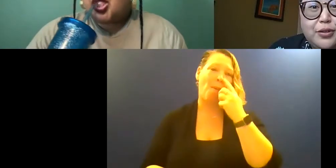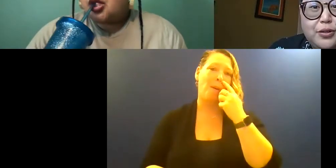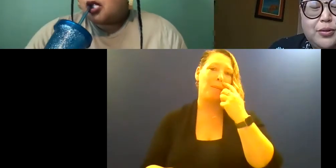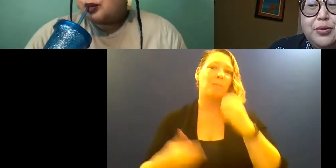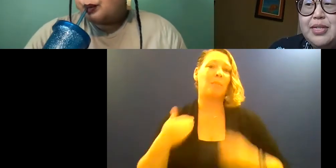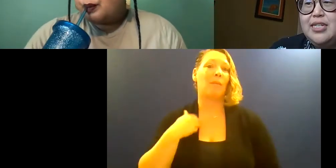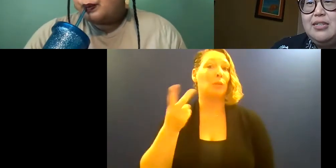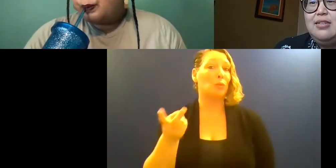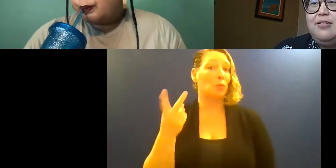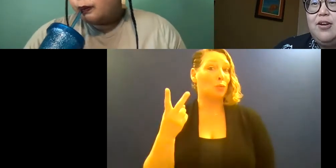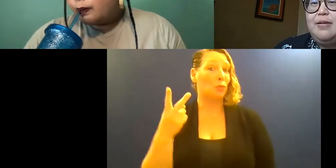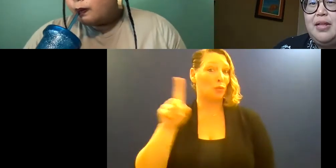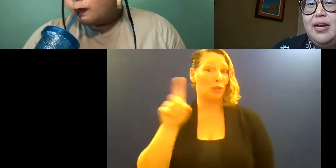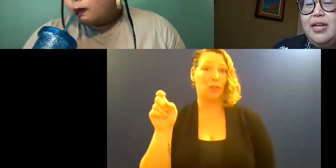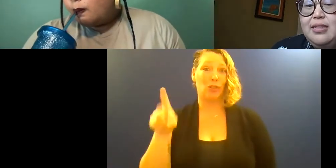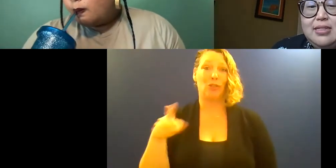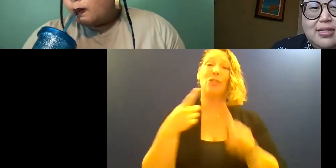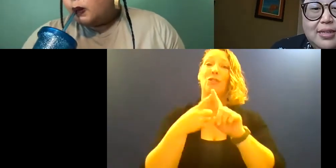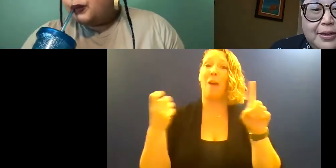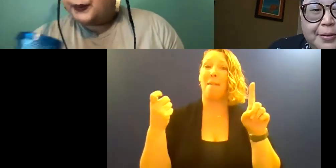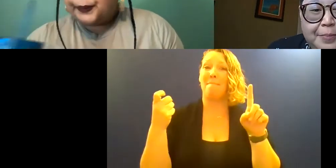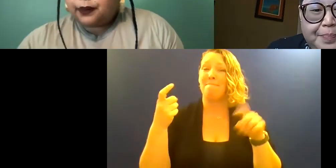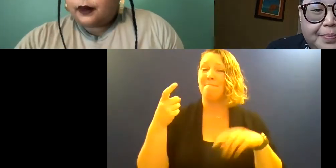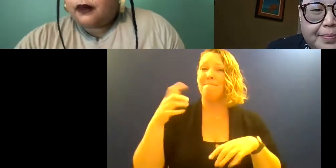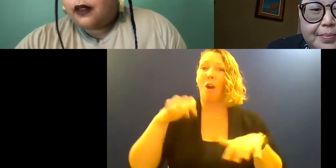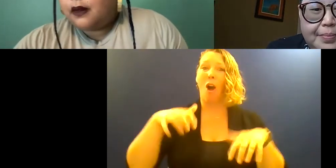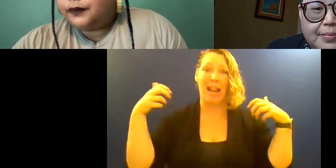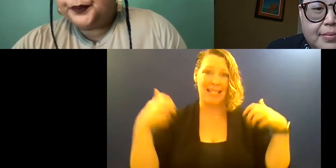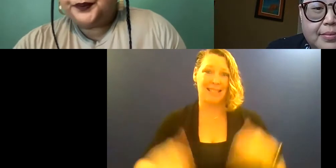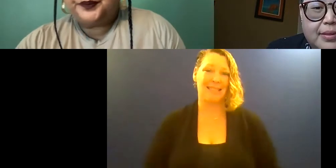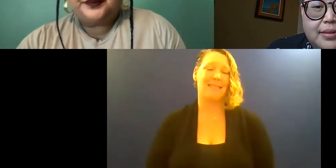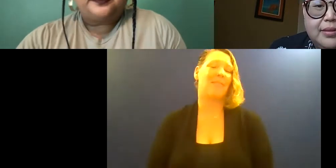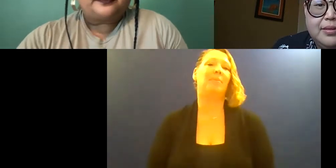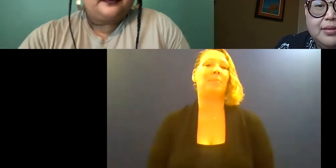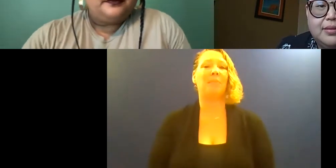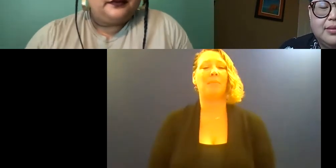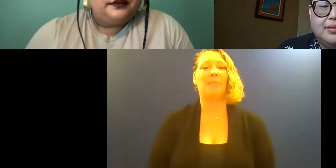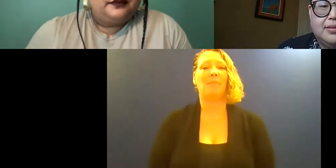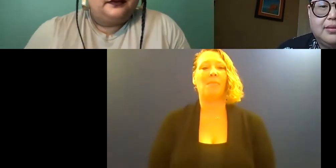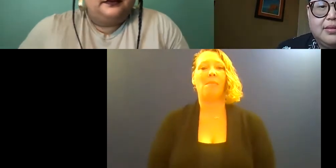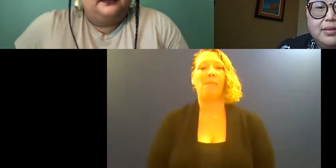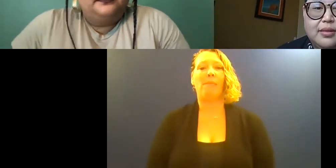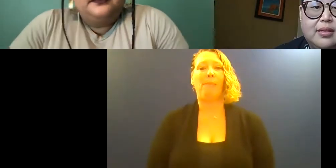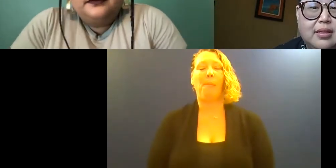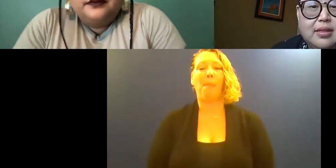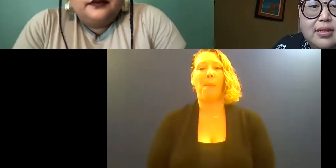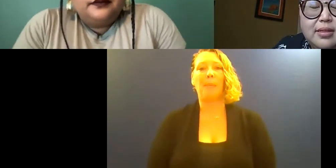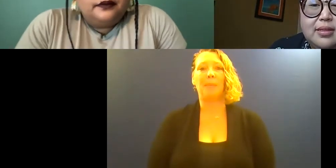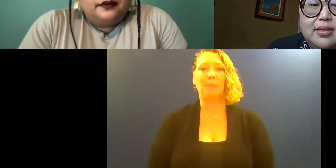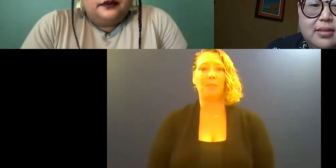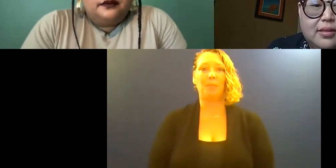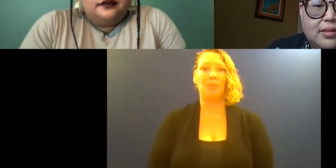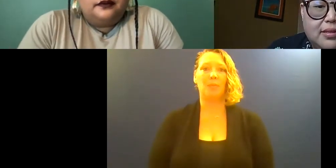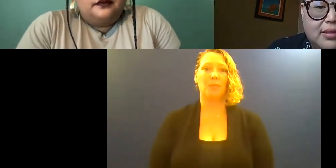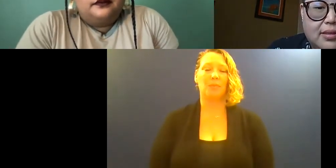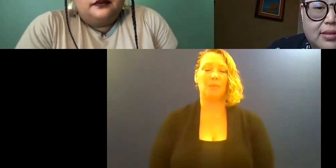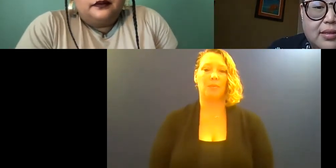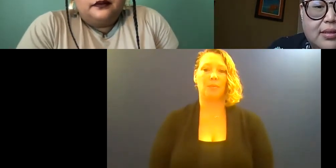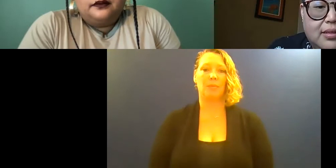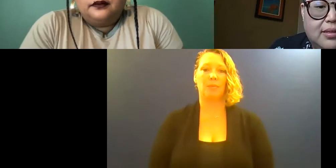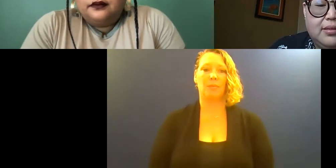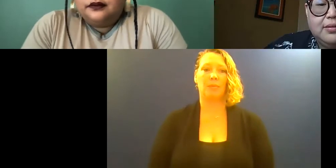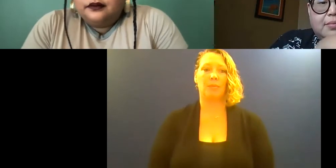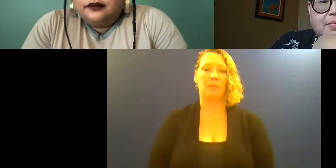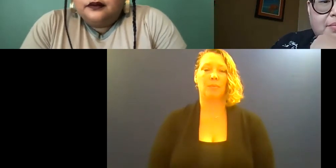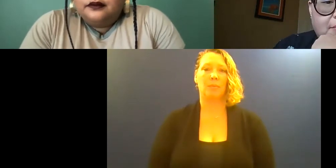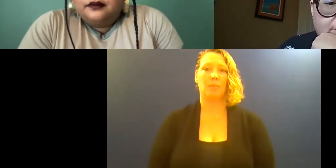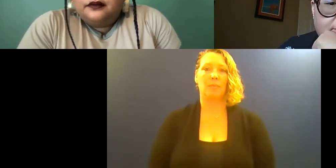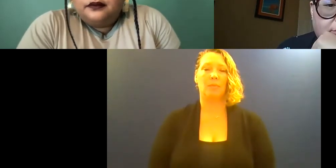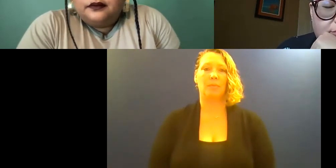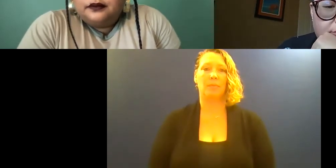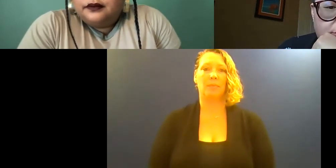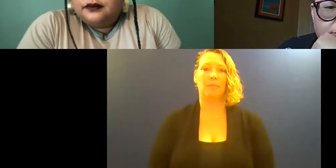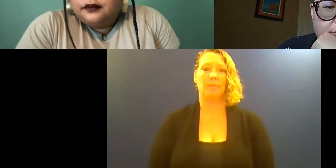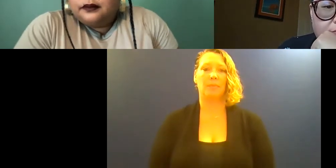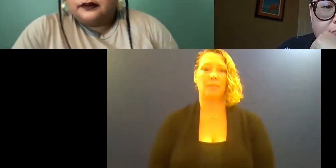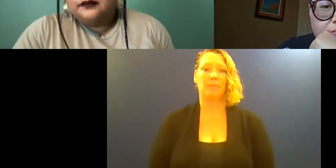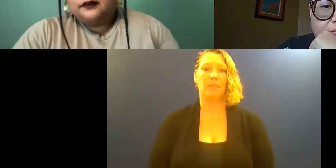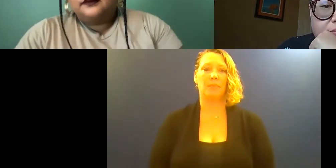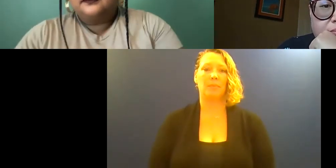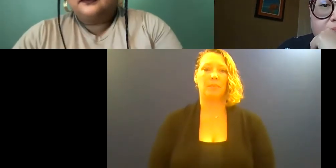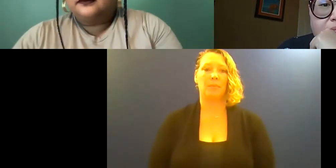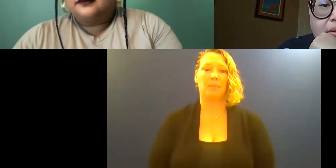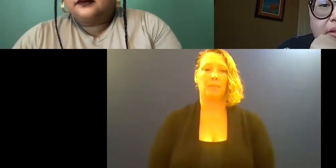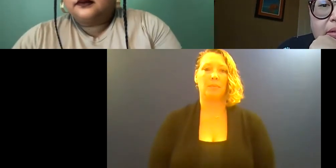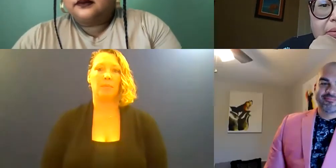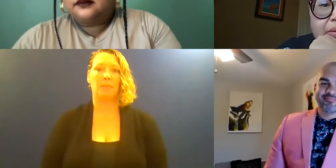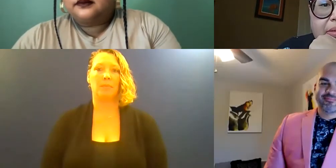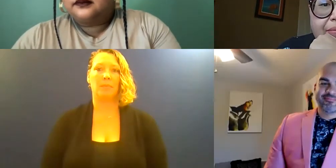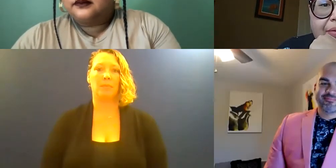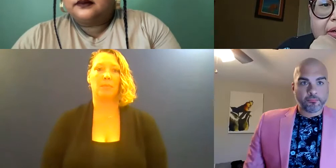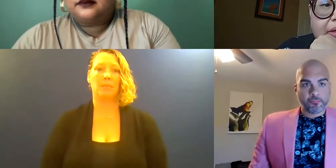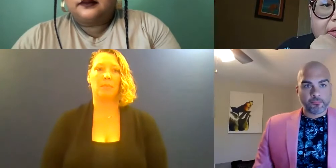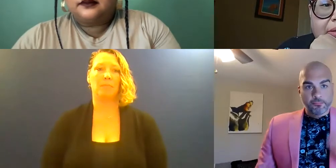And it looks like we have two questions from the audience.